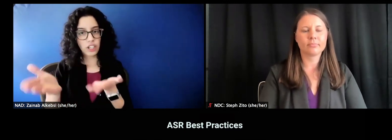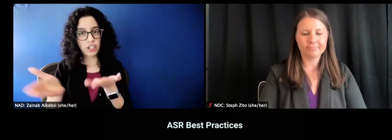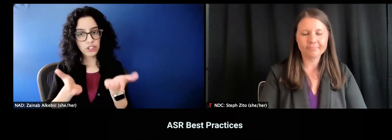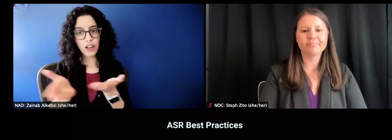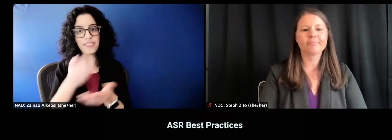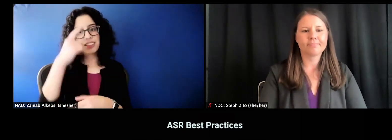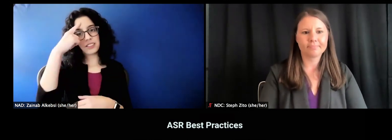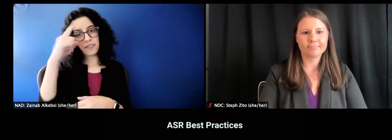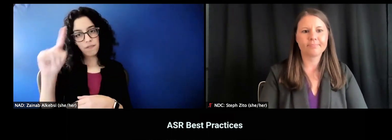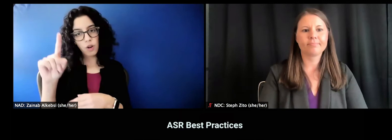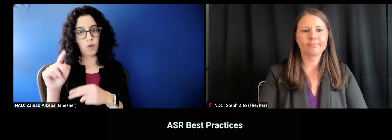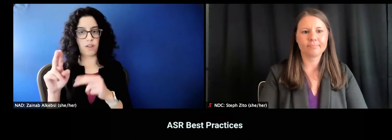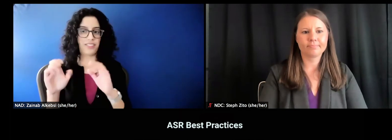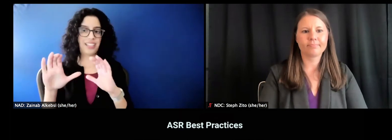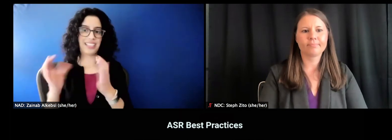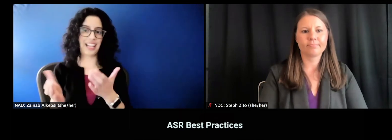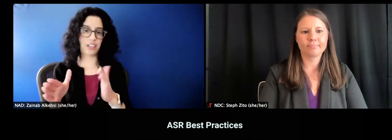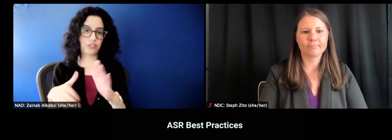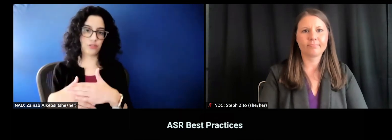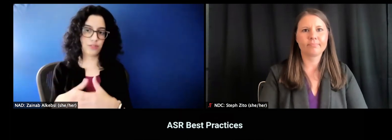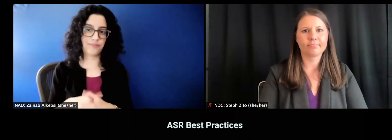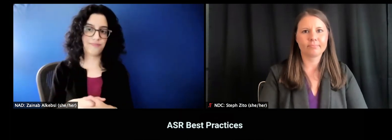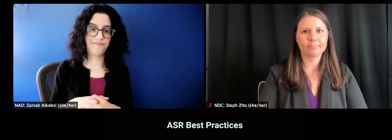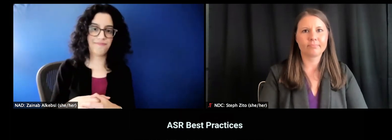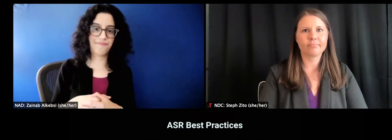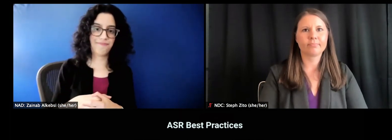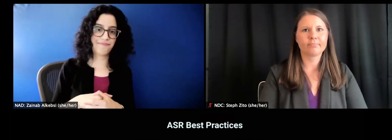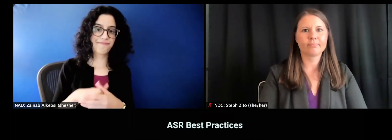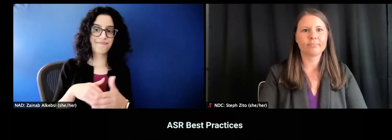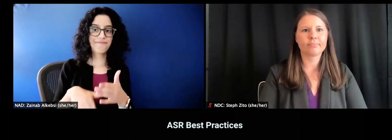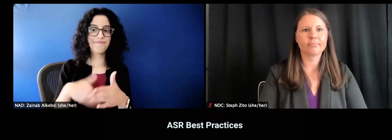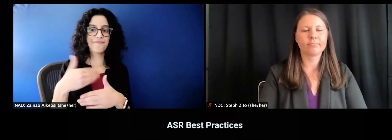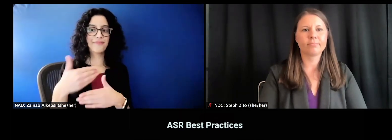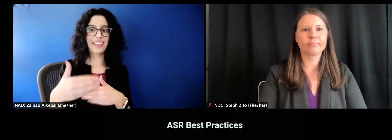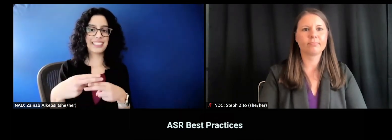for the classroom. Next slide, please.